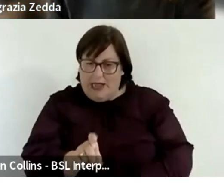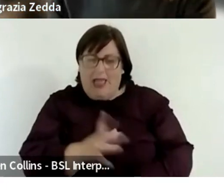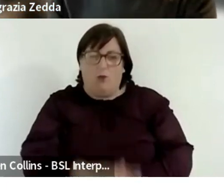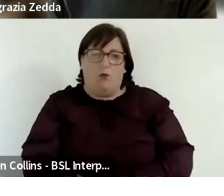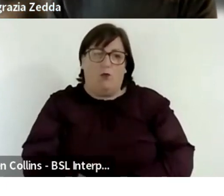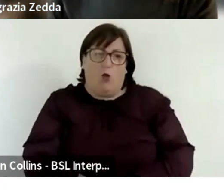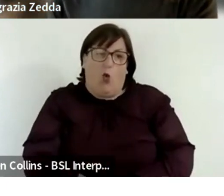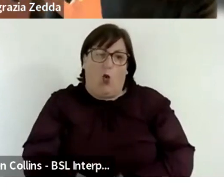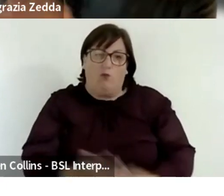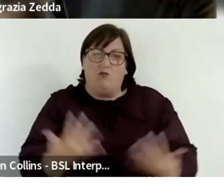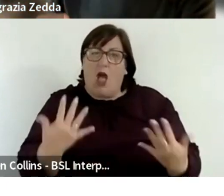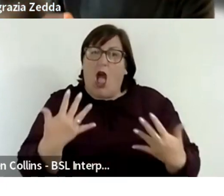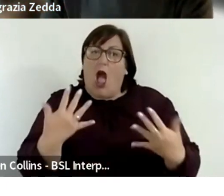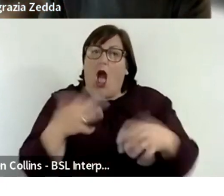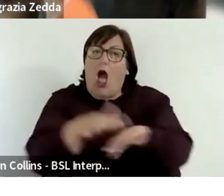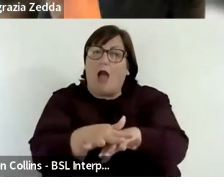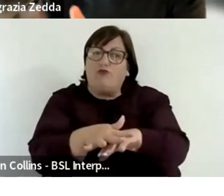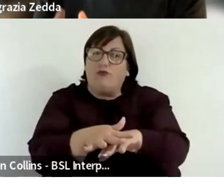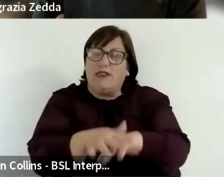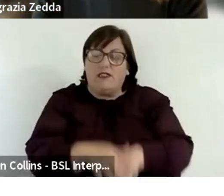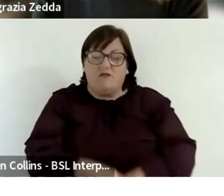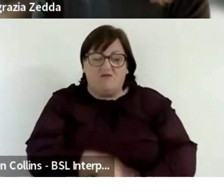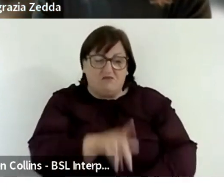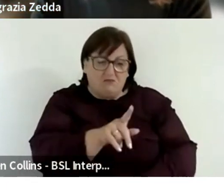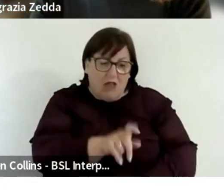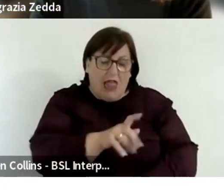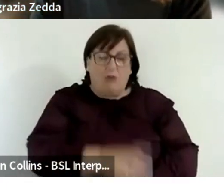working on site, mostly with our Supply Chain.